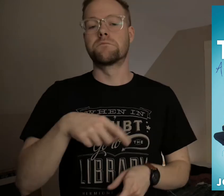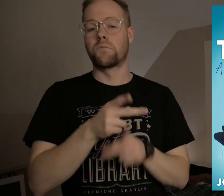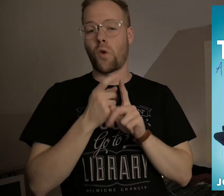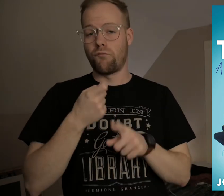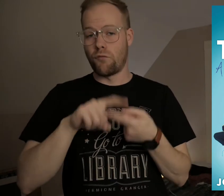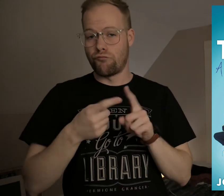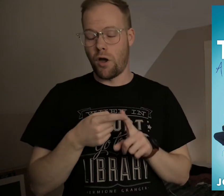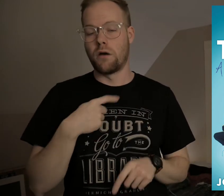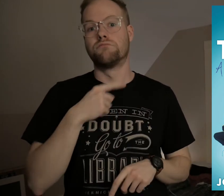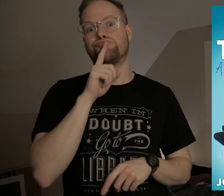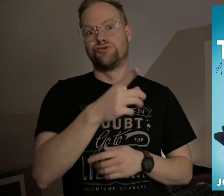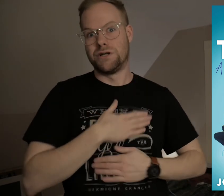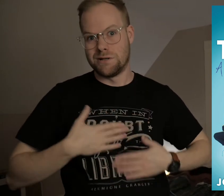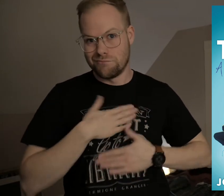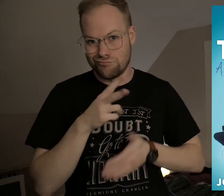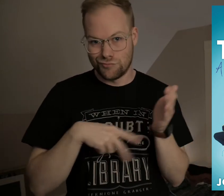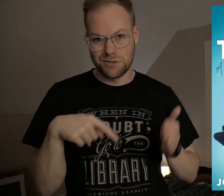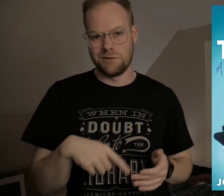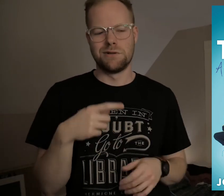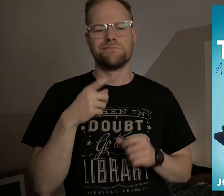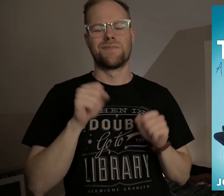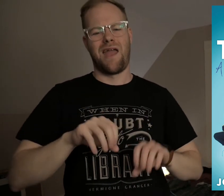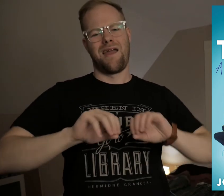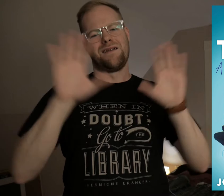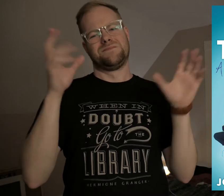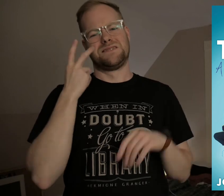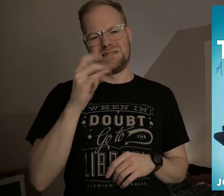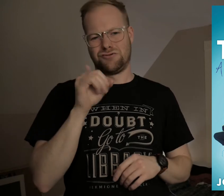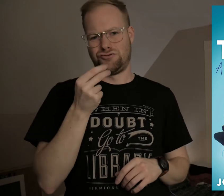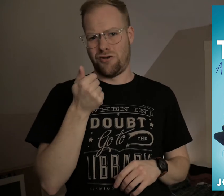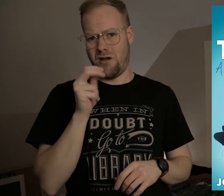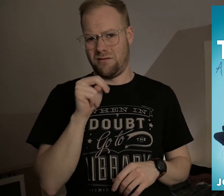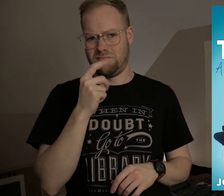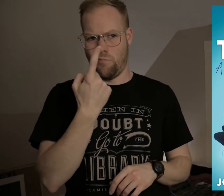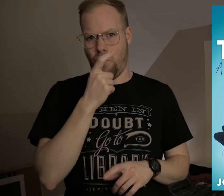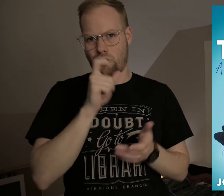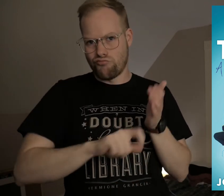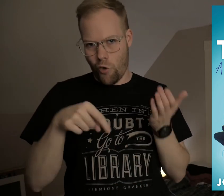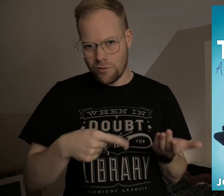This was borrowed from a friend, and I *really* enjoyed reading this, and you can very clearly see that Jonathan is the one who wrote this.